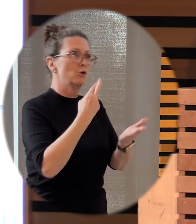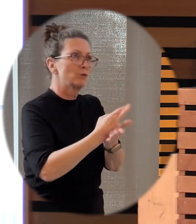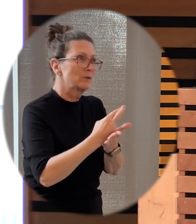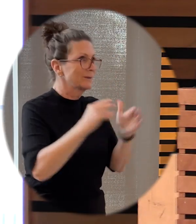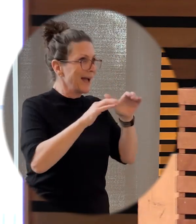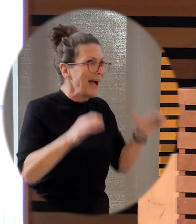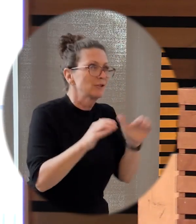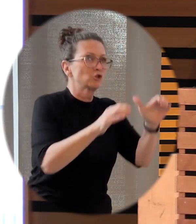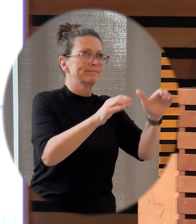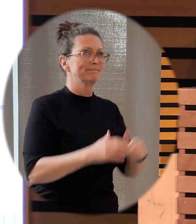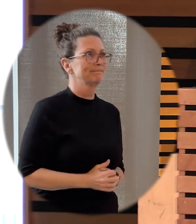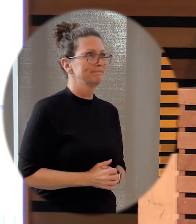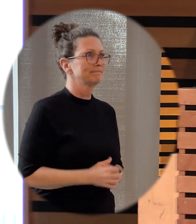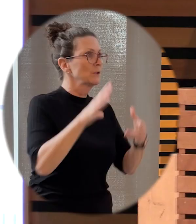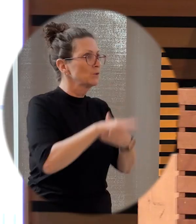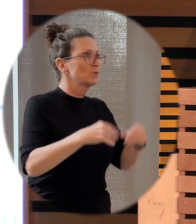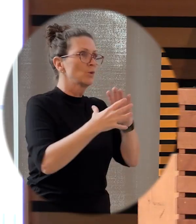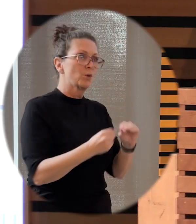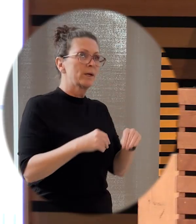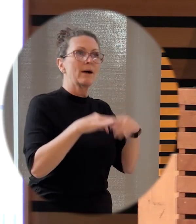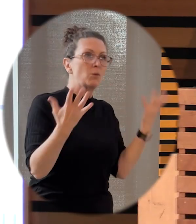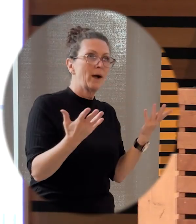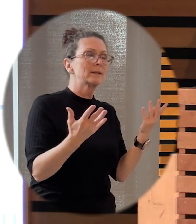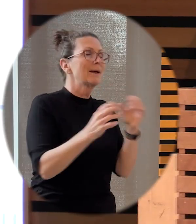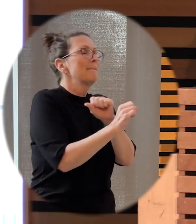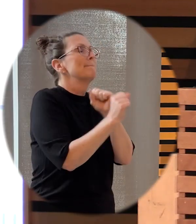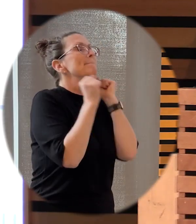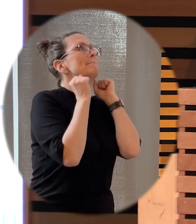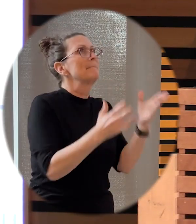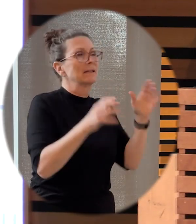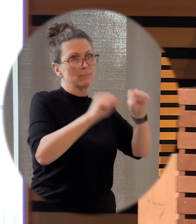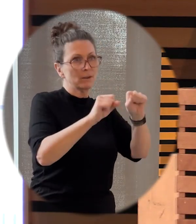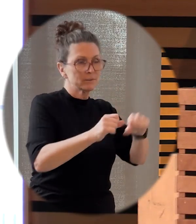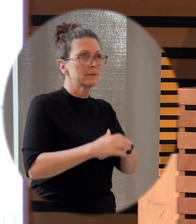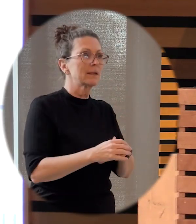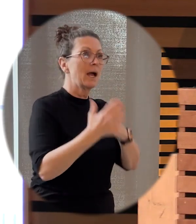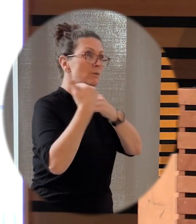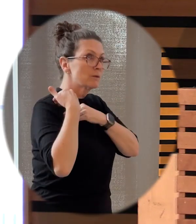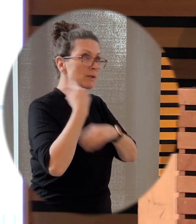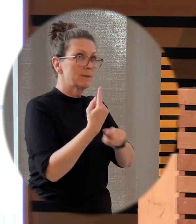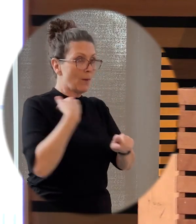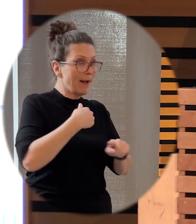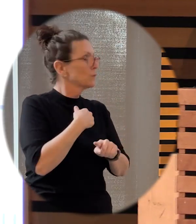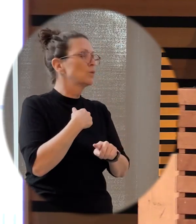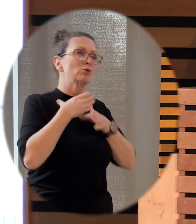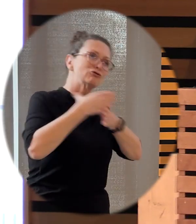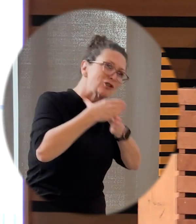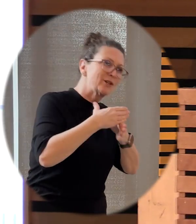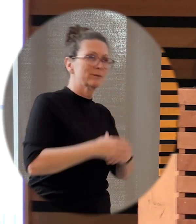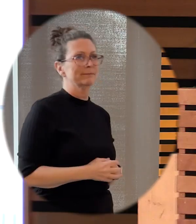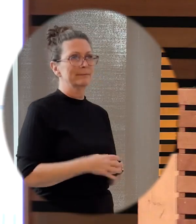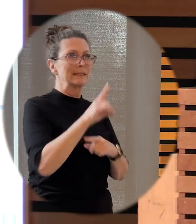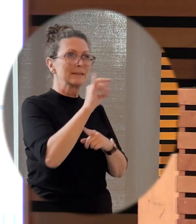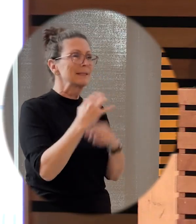and action. The story of boundless possibility and shared responsibility. Disability is a treasured